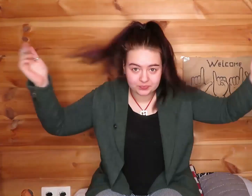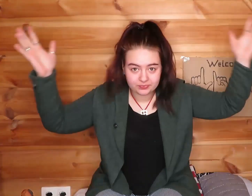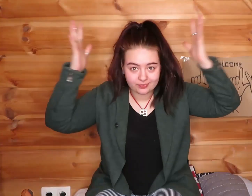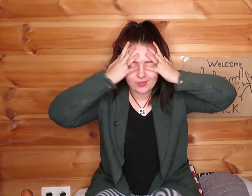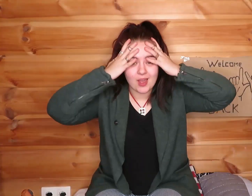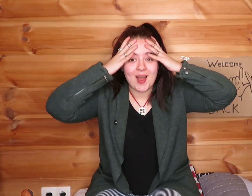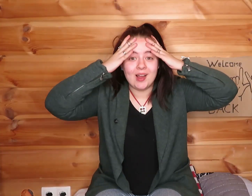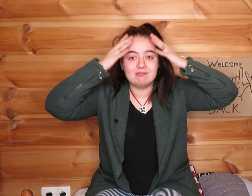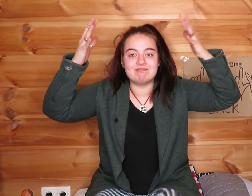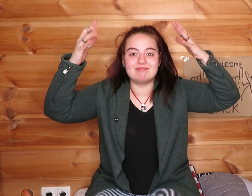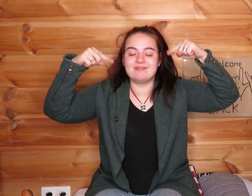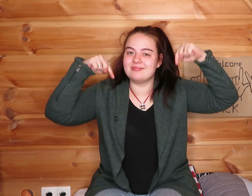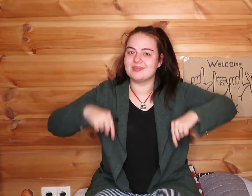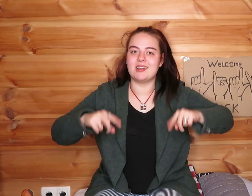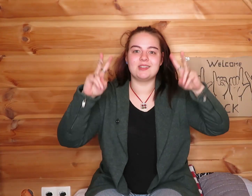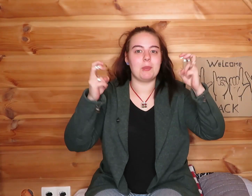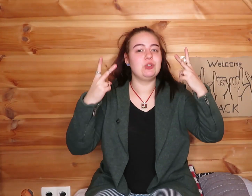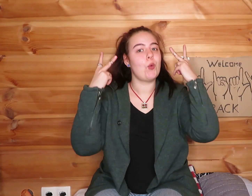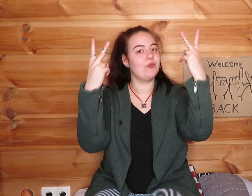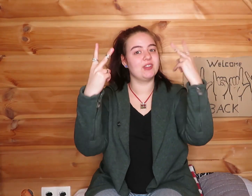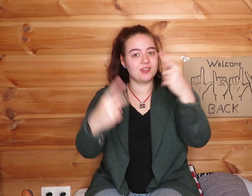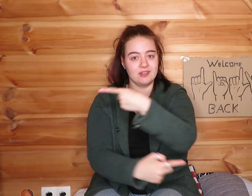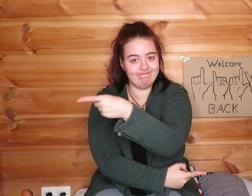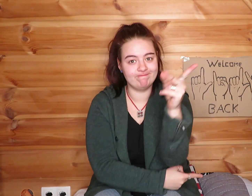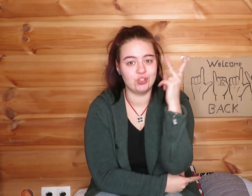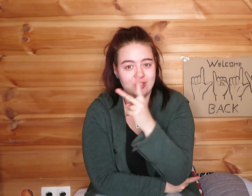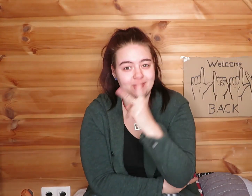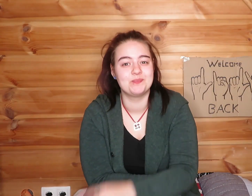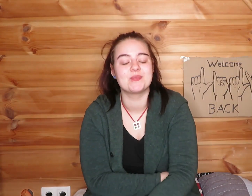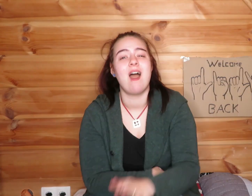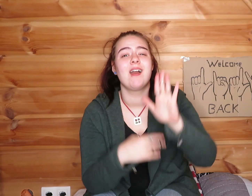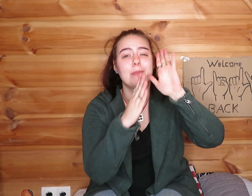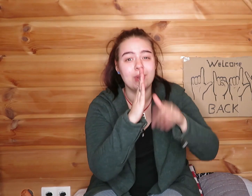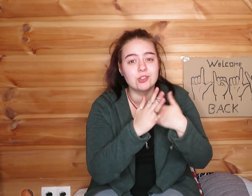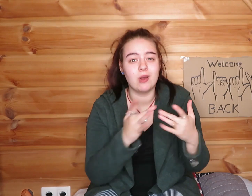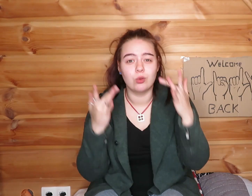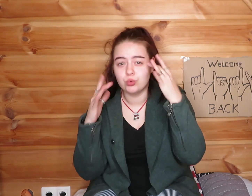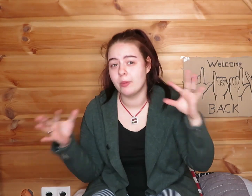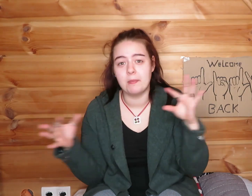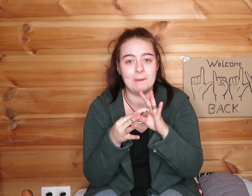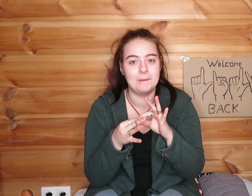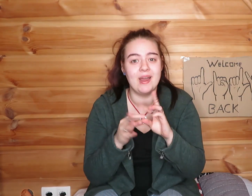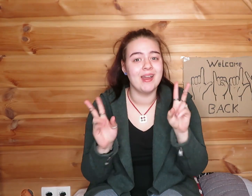Okay. This is very important to understand. Sign Language and deaf culture are indeperable.